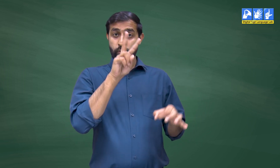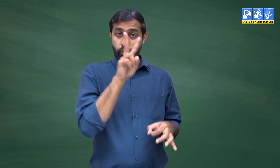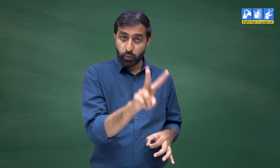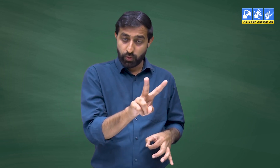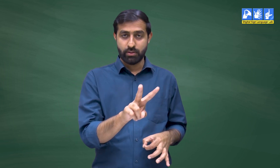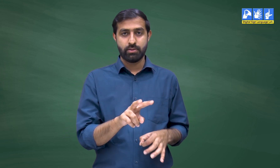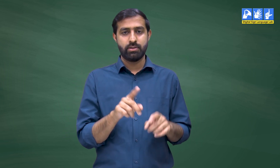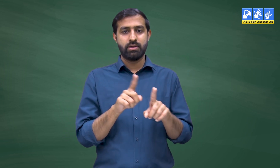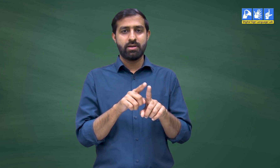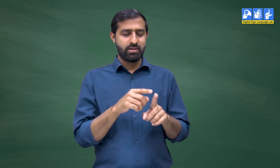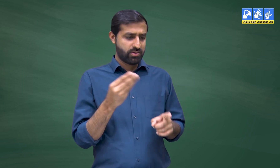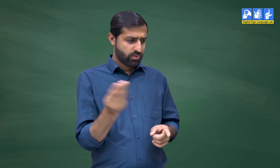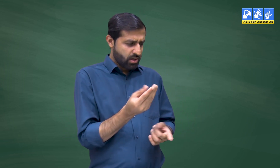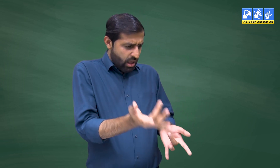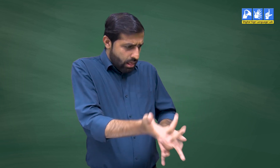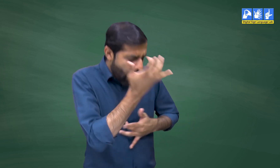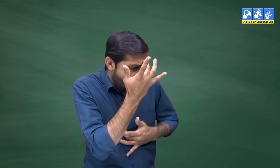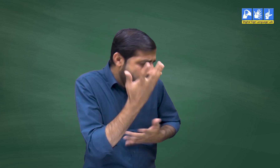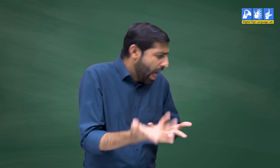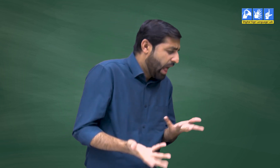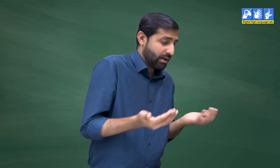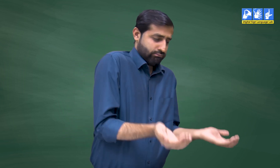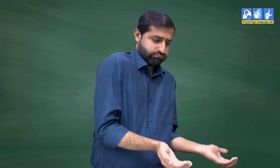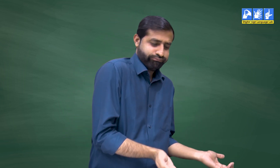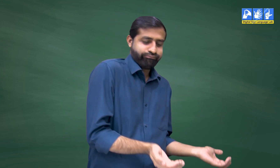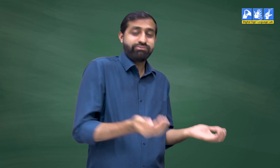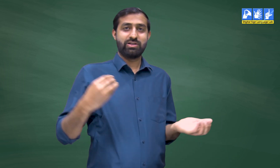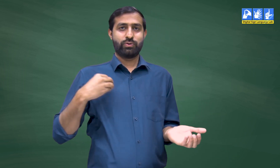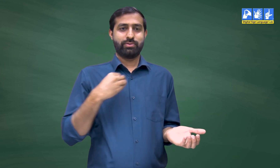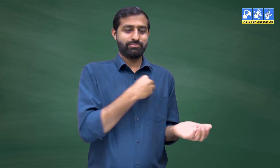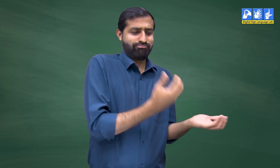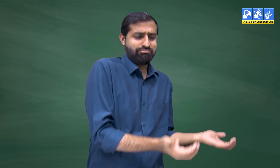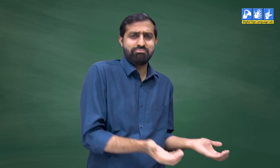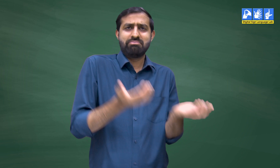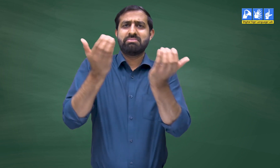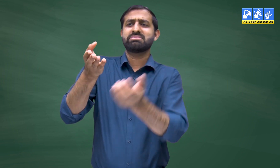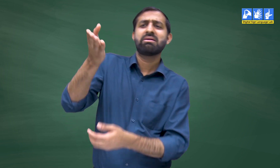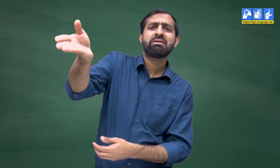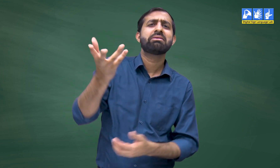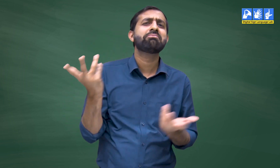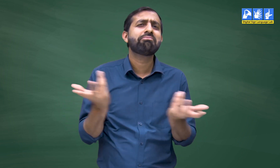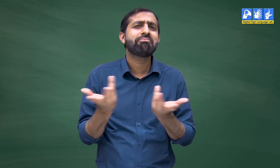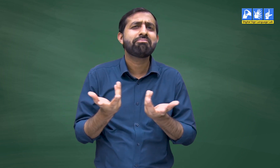Question 2: Where was Tricki taken when he fell sick?